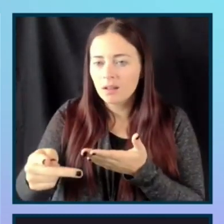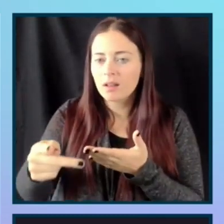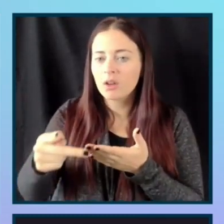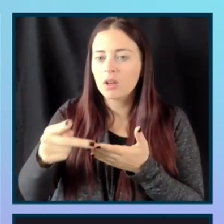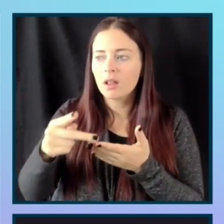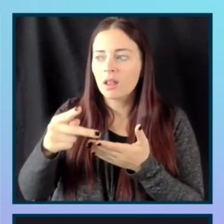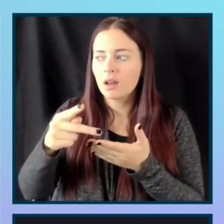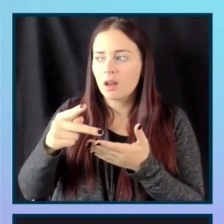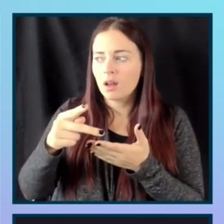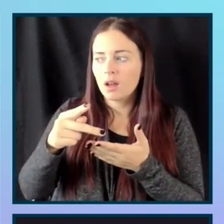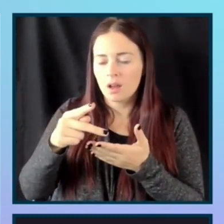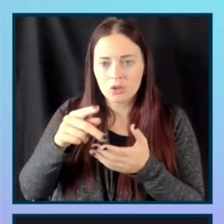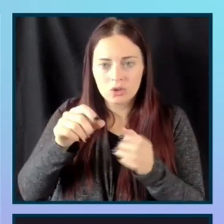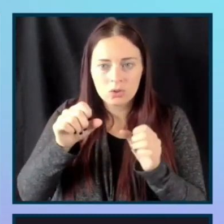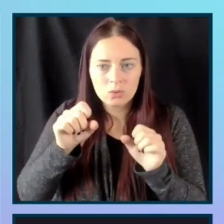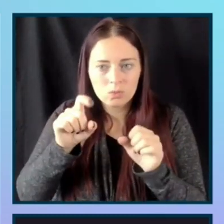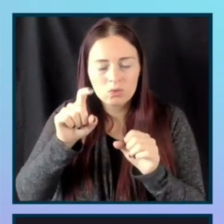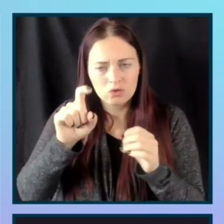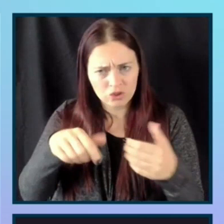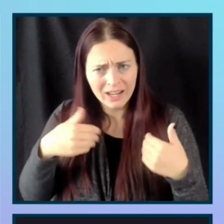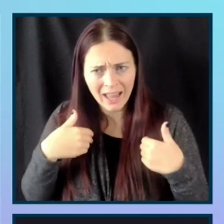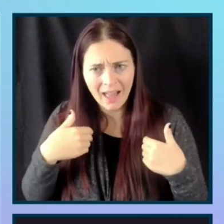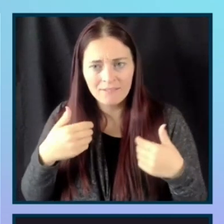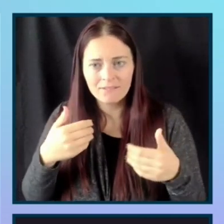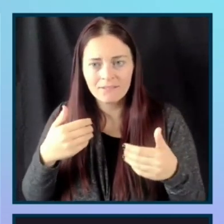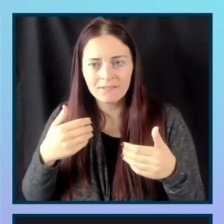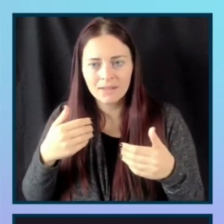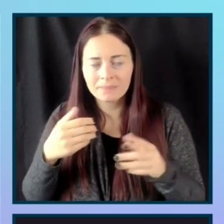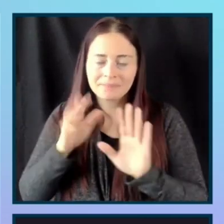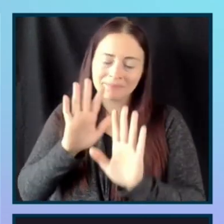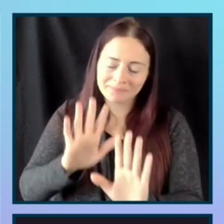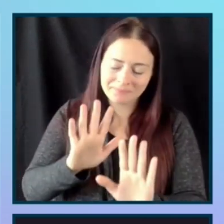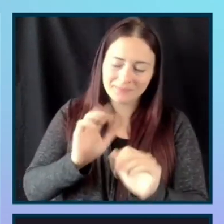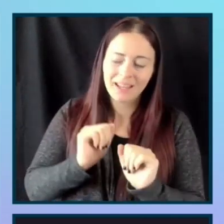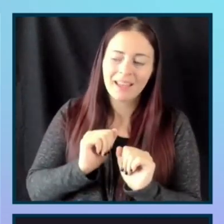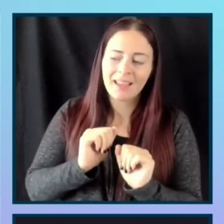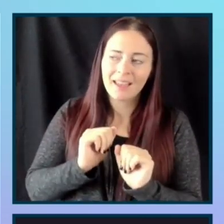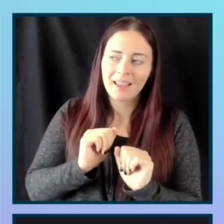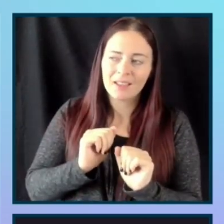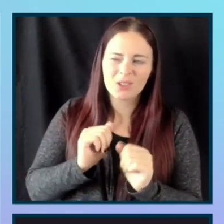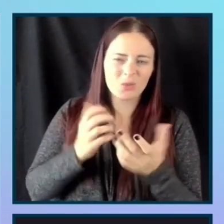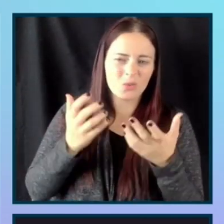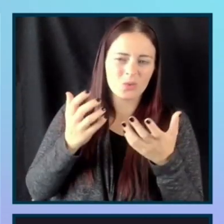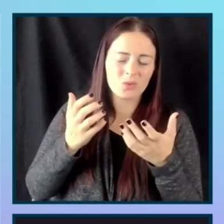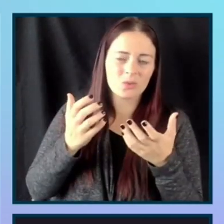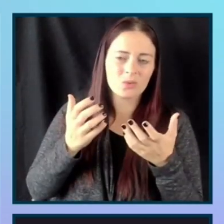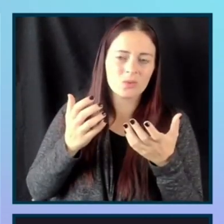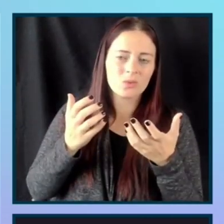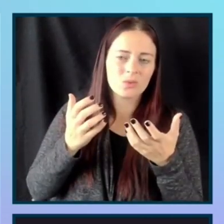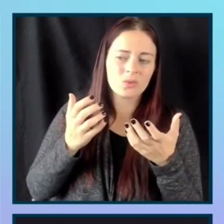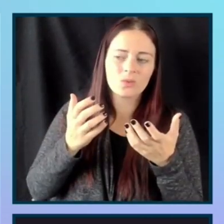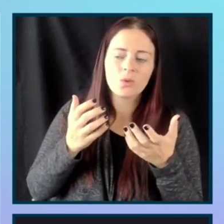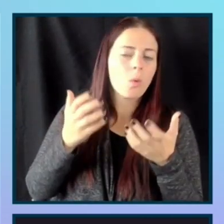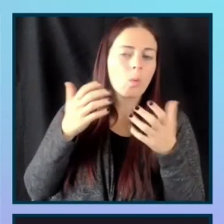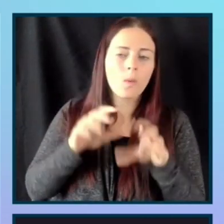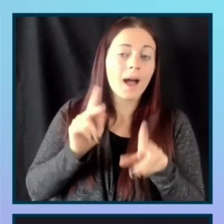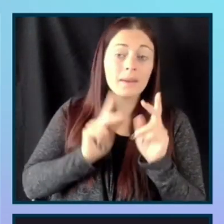we should not be, say suggesting that you look for people with disabilities to provide you with free work. That is not what we're talking about.